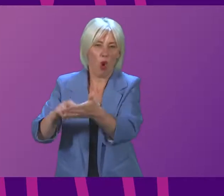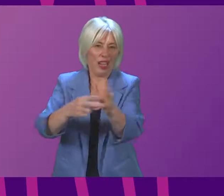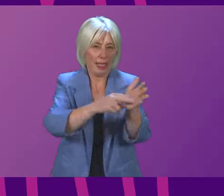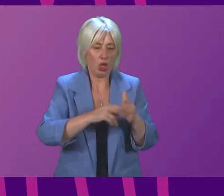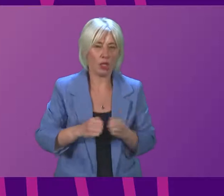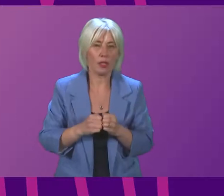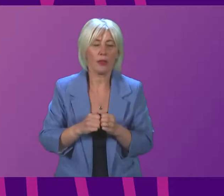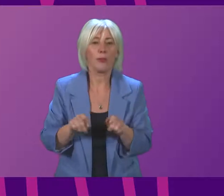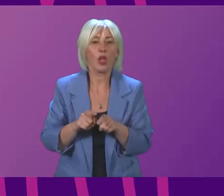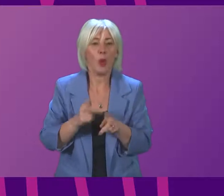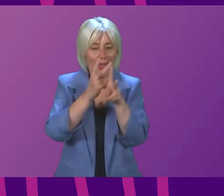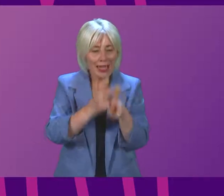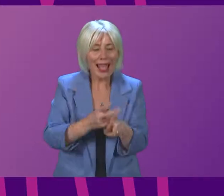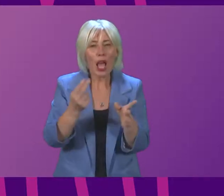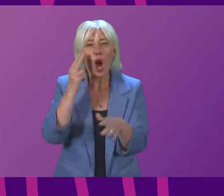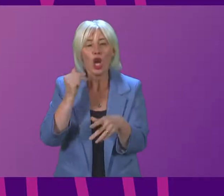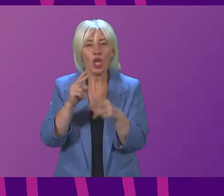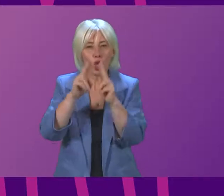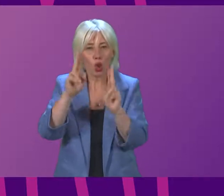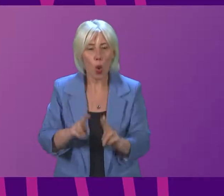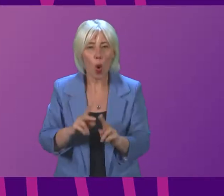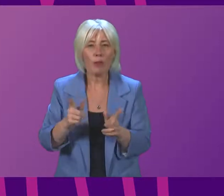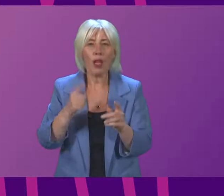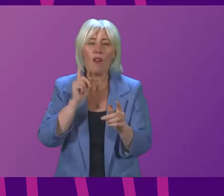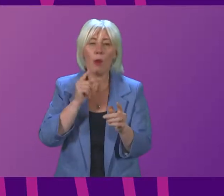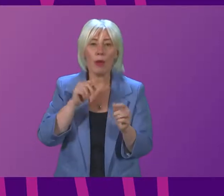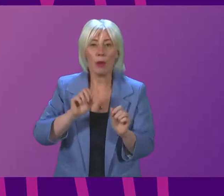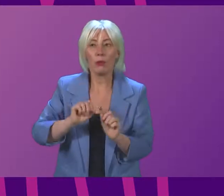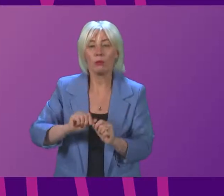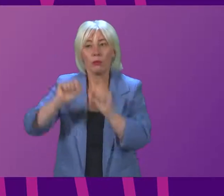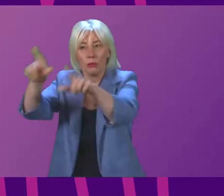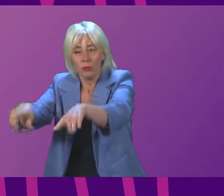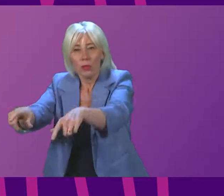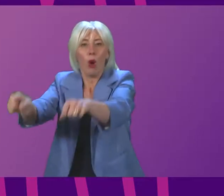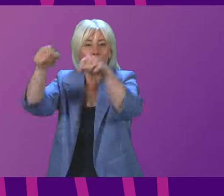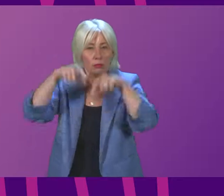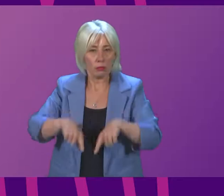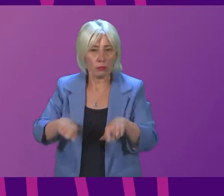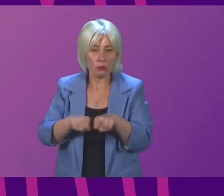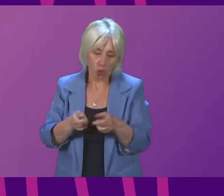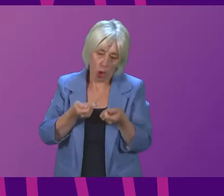and nursing homes, the transfer of residents to or from homes, treatment and care of residents,